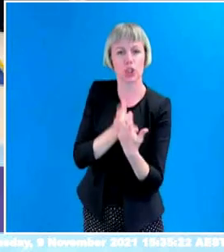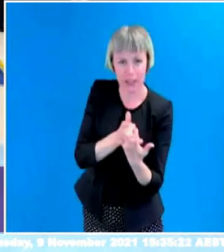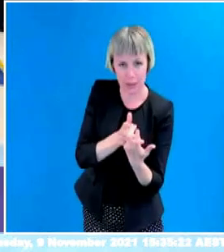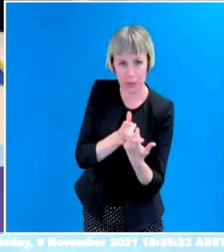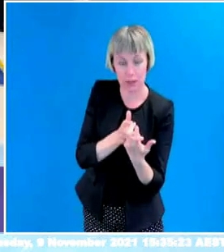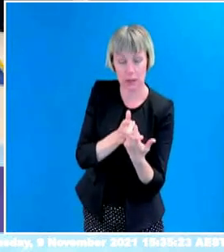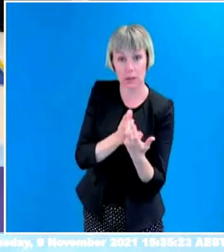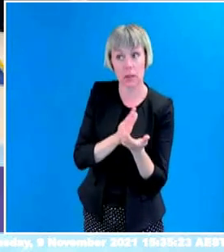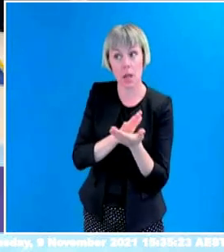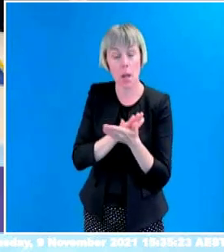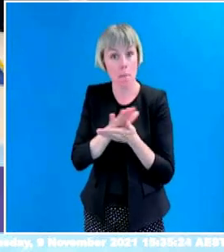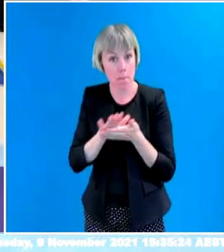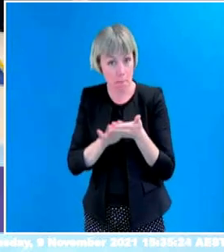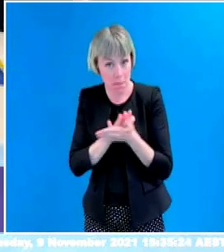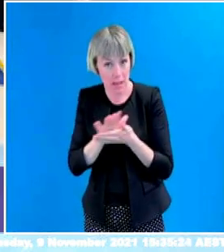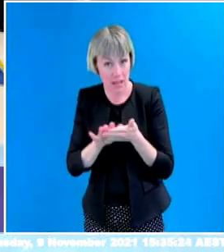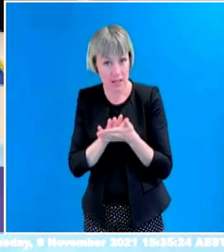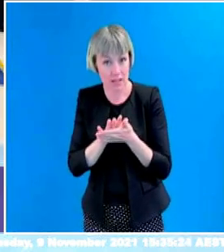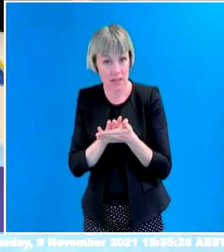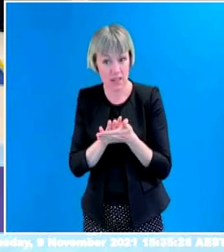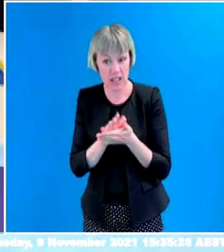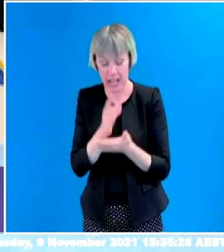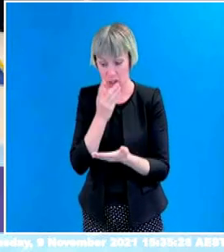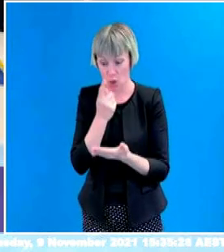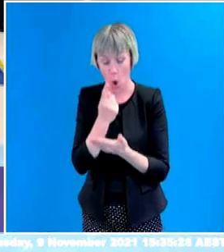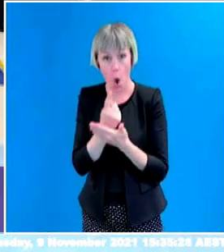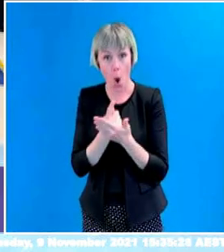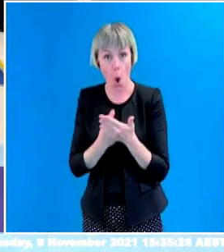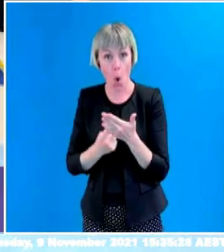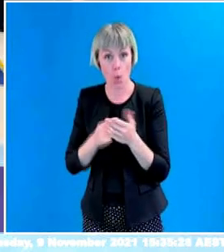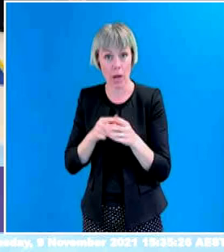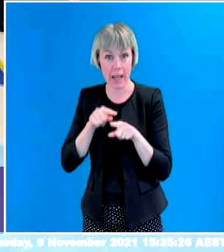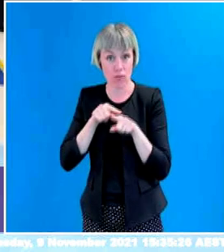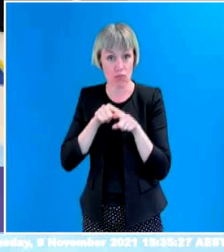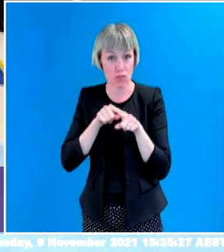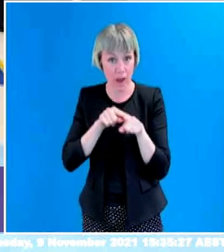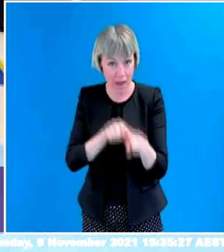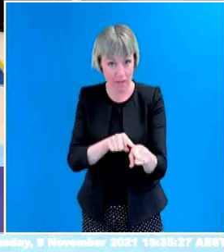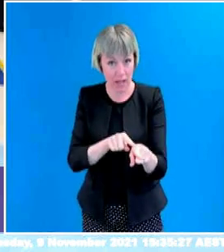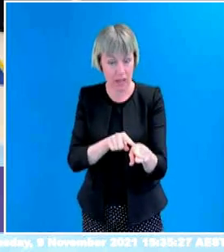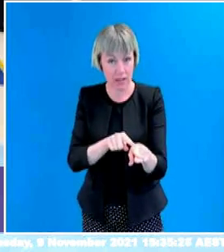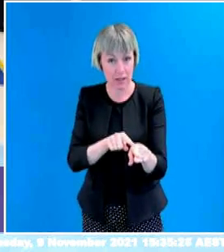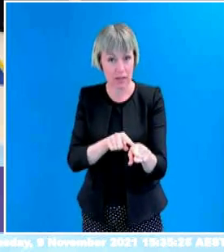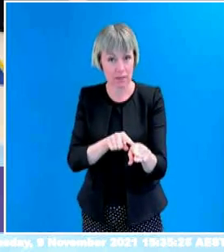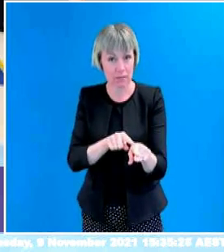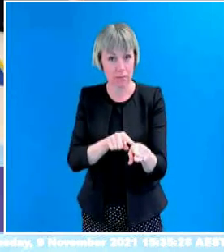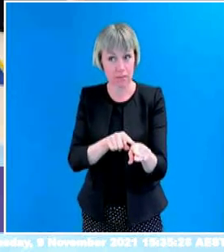is only going to be relevant if the adjustment would result in a person not